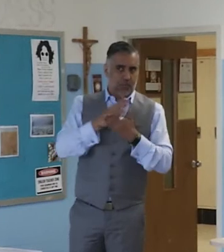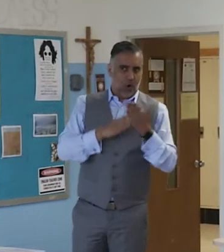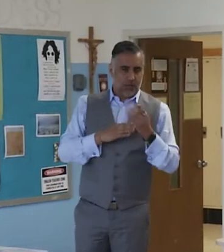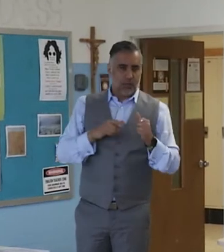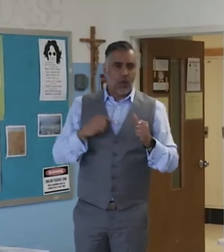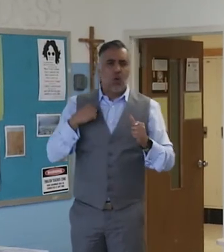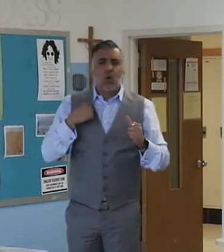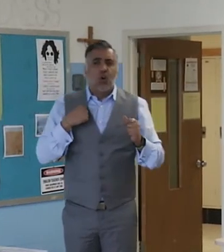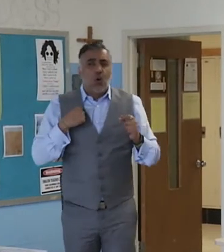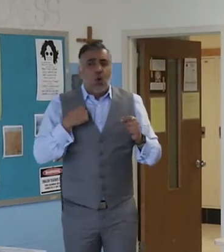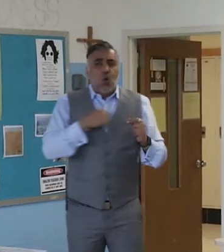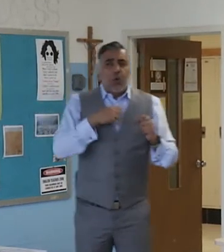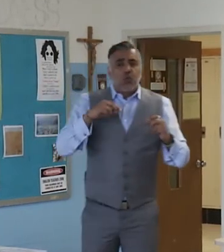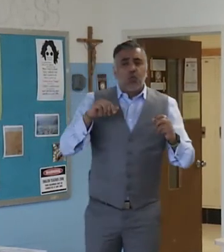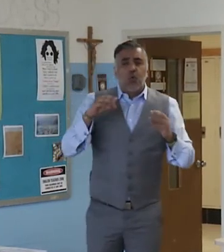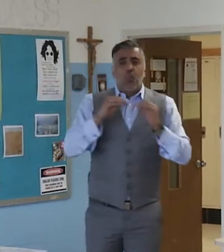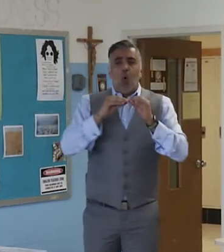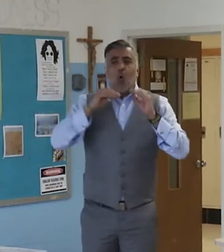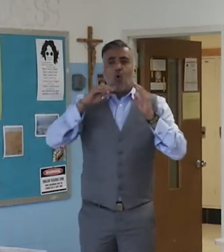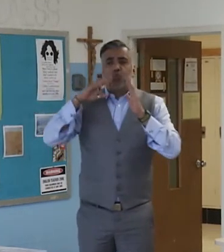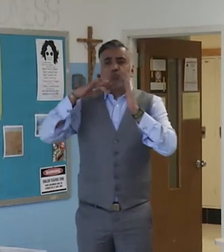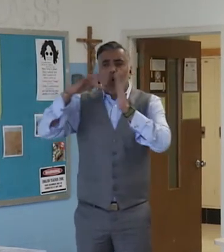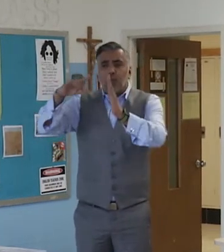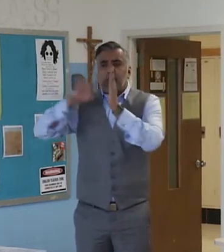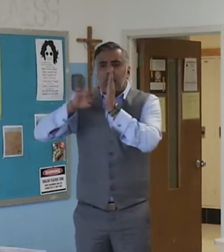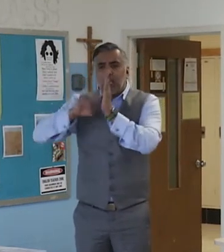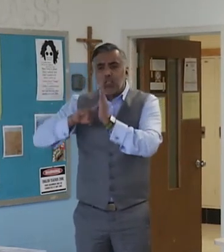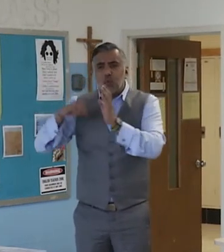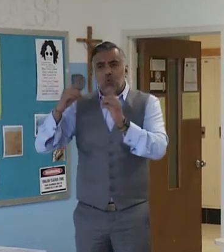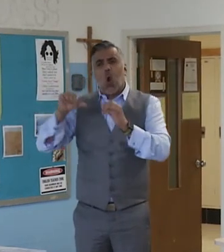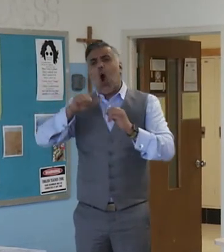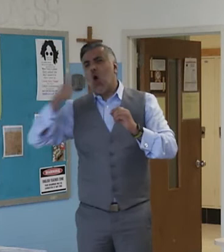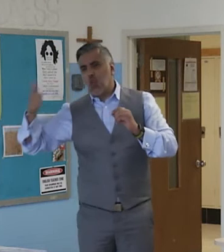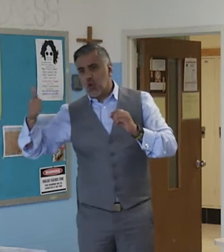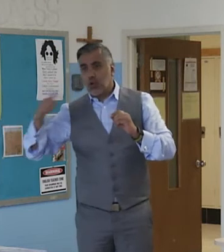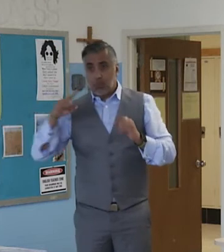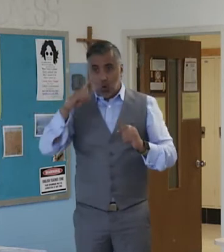Yes, we do other larger scale surveys and studies, and about a quarter of Catholics